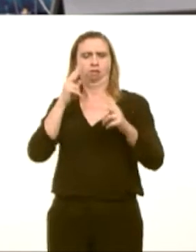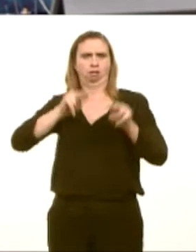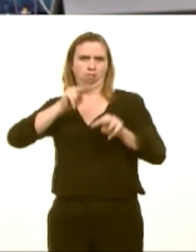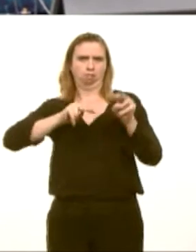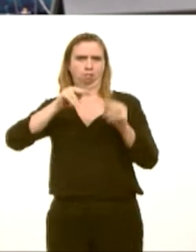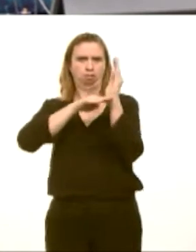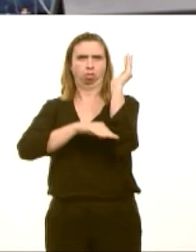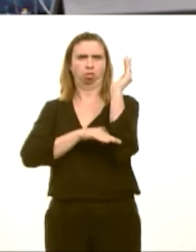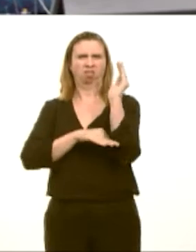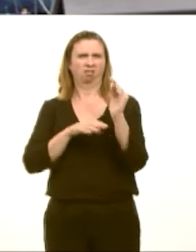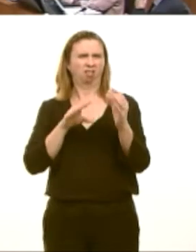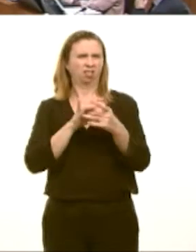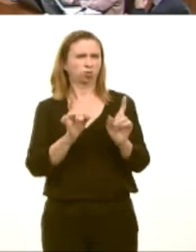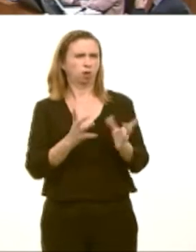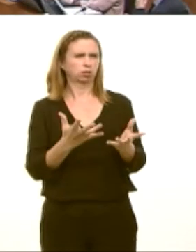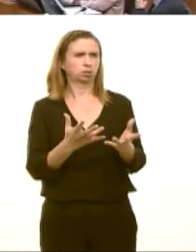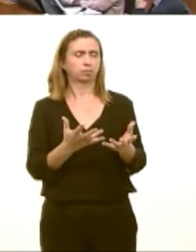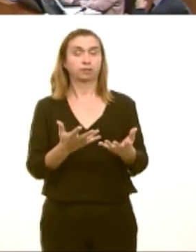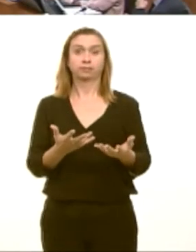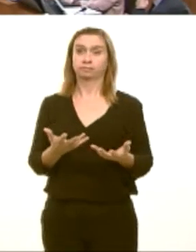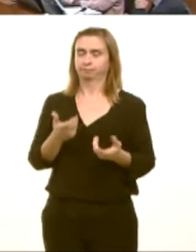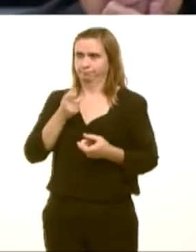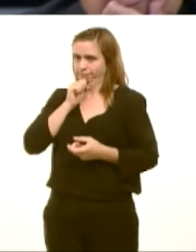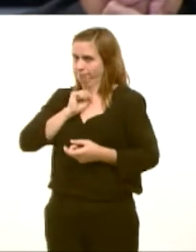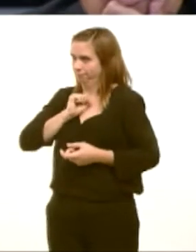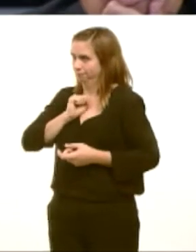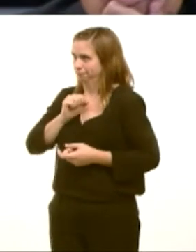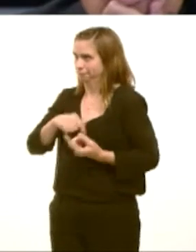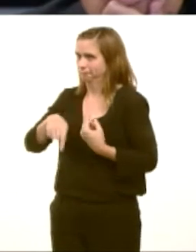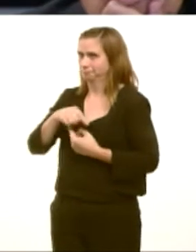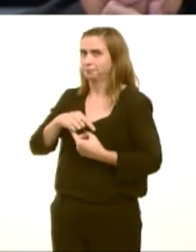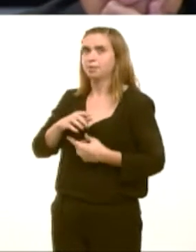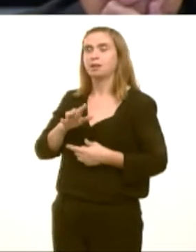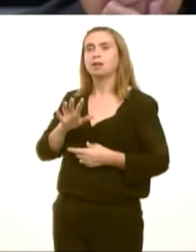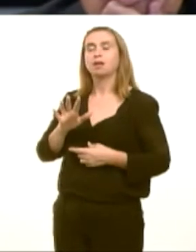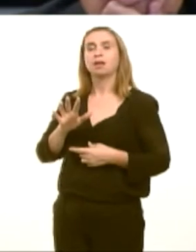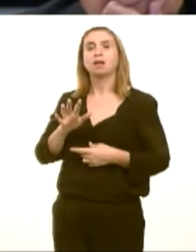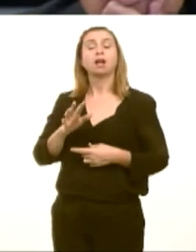Kirsty Williams: I had hoped, First Minister, that youíd be better briefedó Carwyn Jones: The answer is ënoneí, overall.